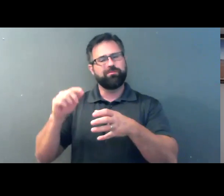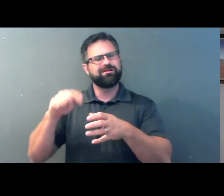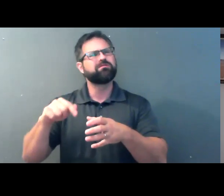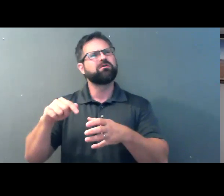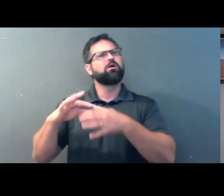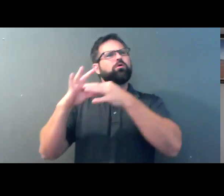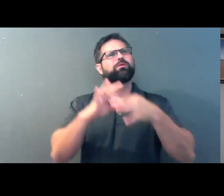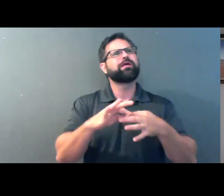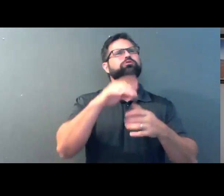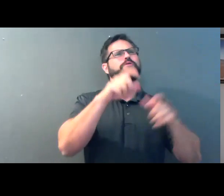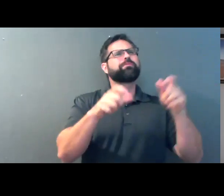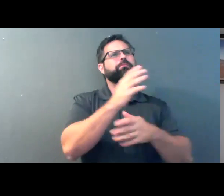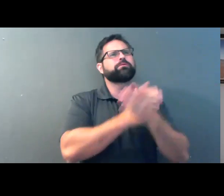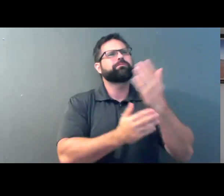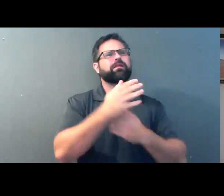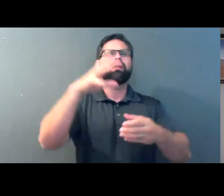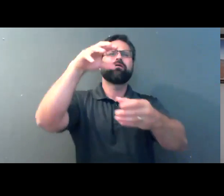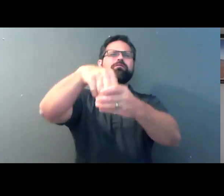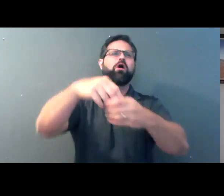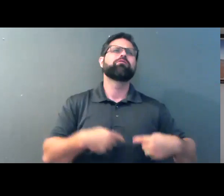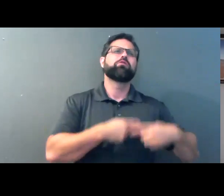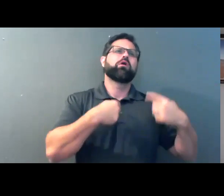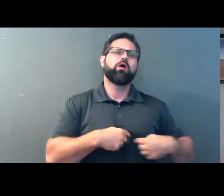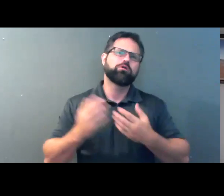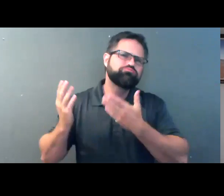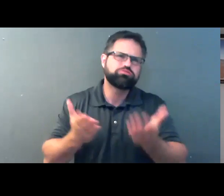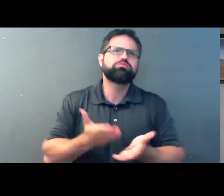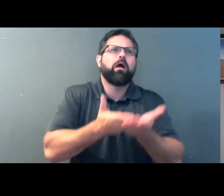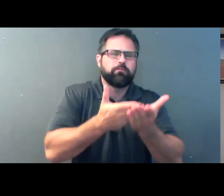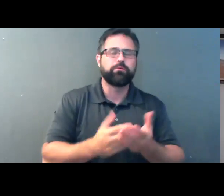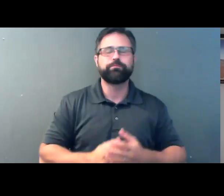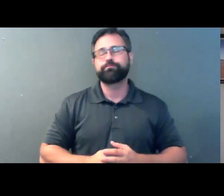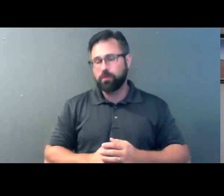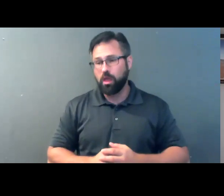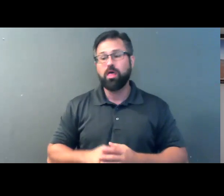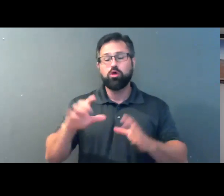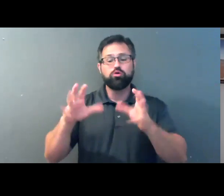humanitarian action which is very much intended to support implementation of the guidelines